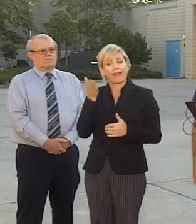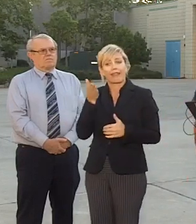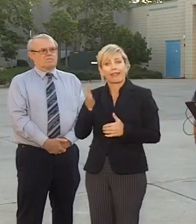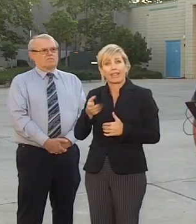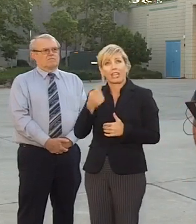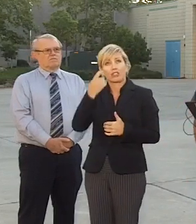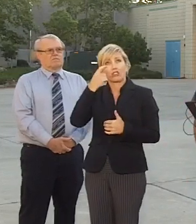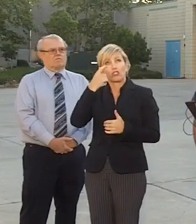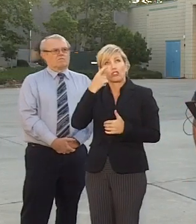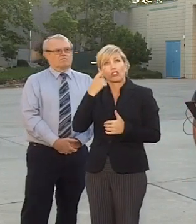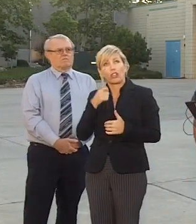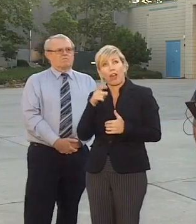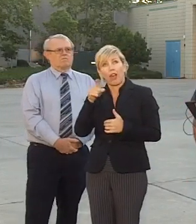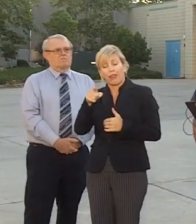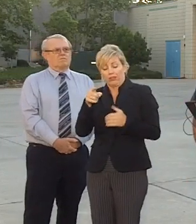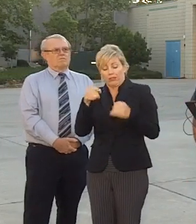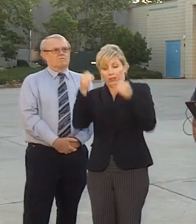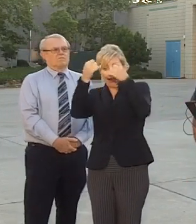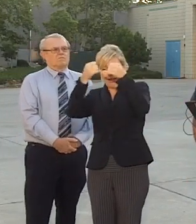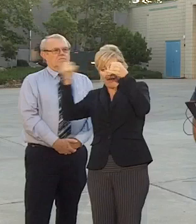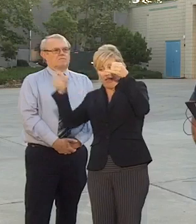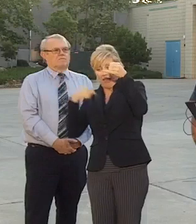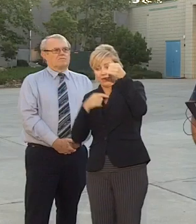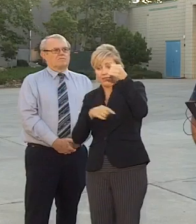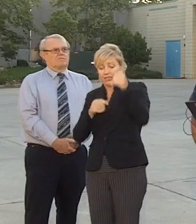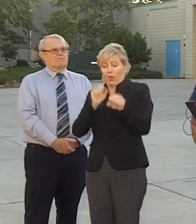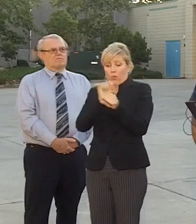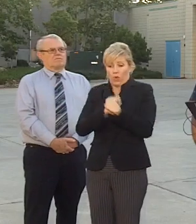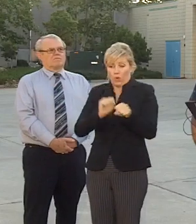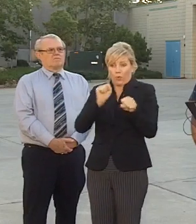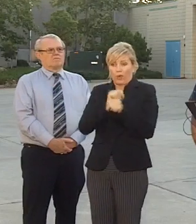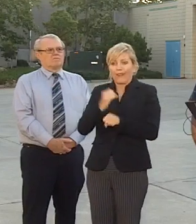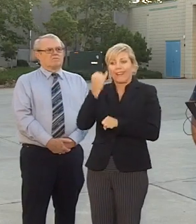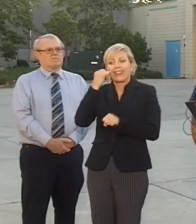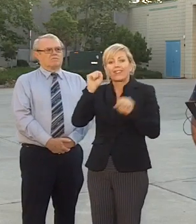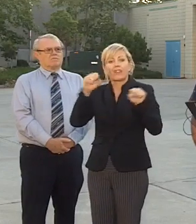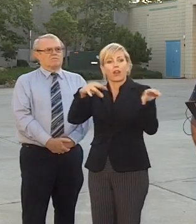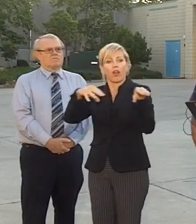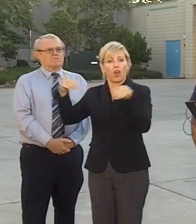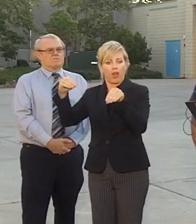those and if they can keep them de-energized until we can get that cleared out and the fire